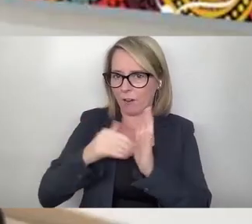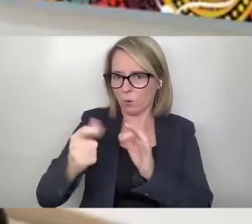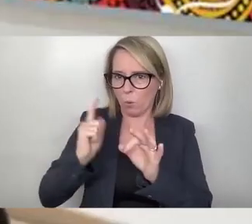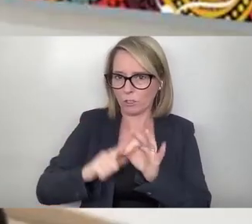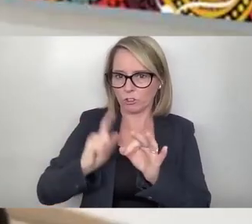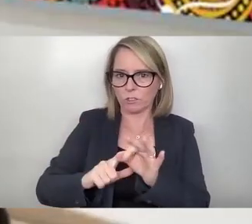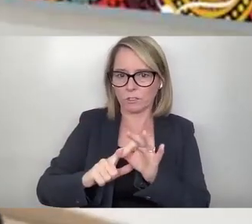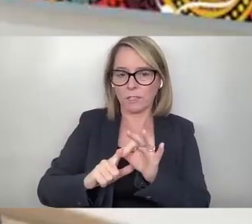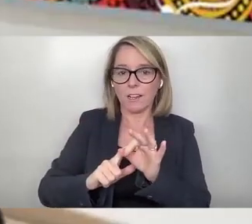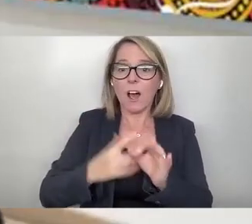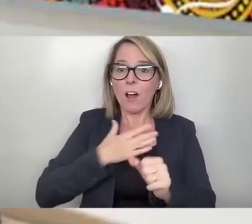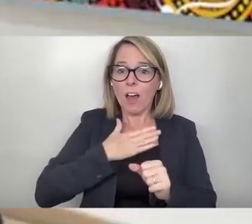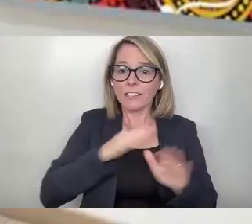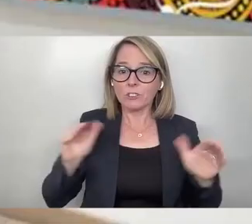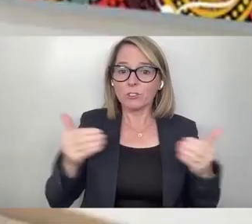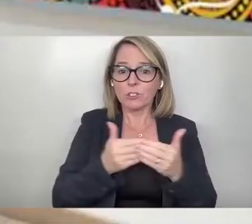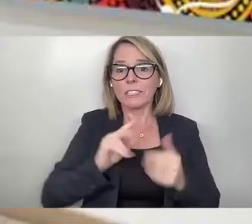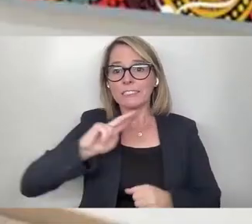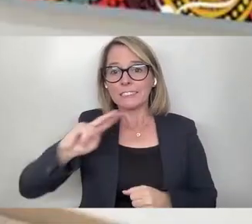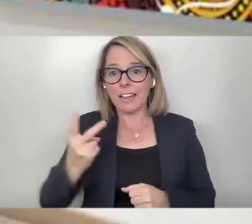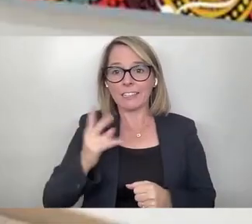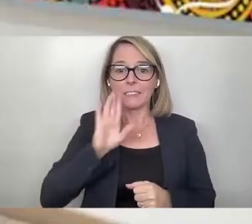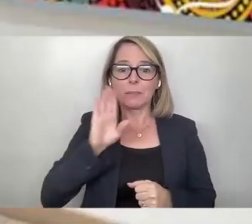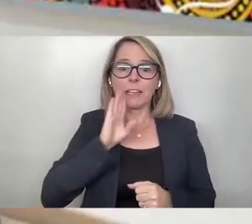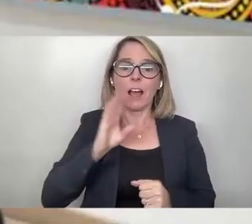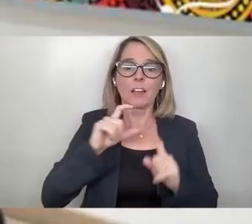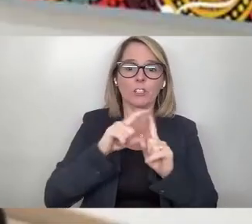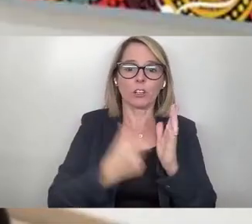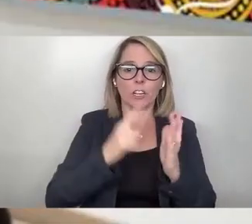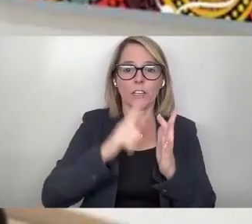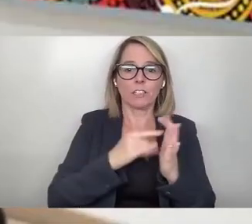Now, I'd like to introduce our second speaker, Dr. Jessica Smith, clinical lead